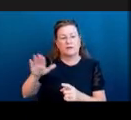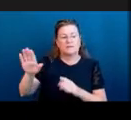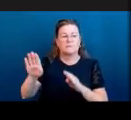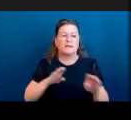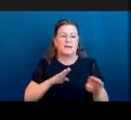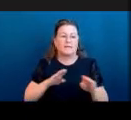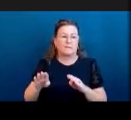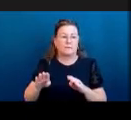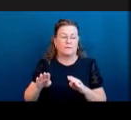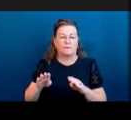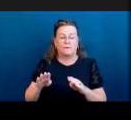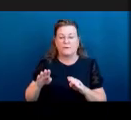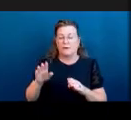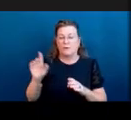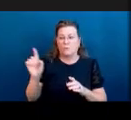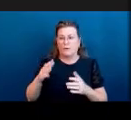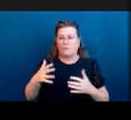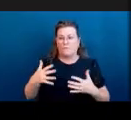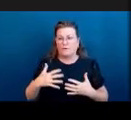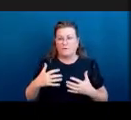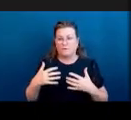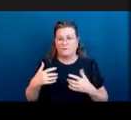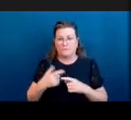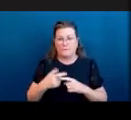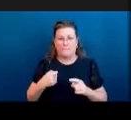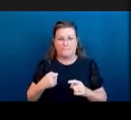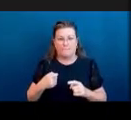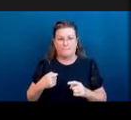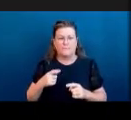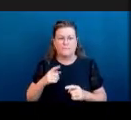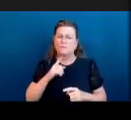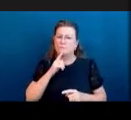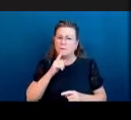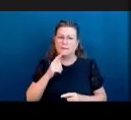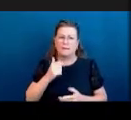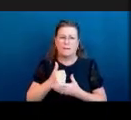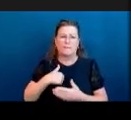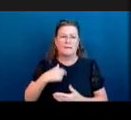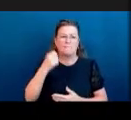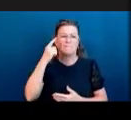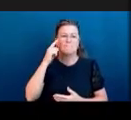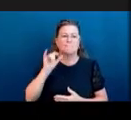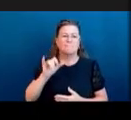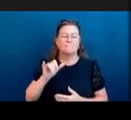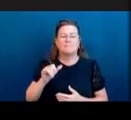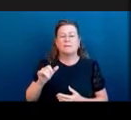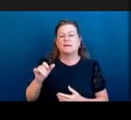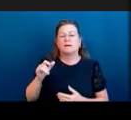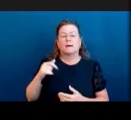like where fear comes from, which was really insightful. And so I highly recommend you listen to her. But when I talk to her,